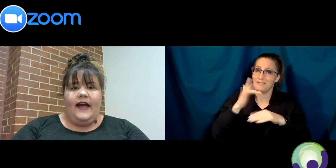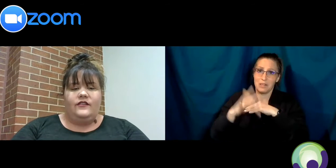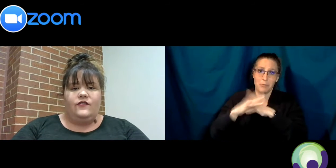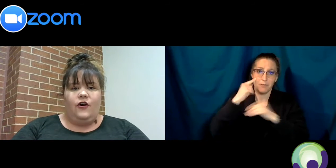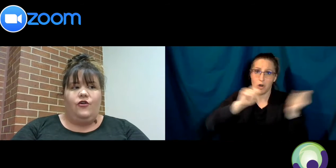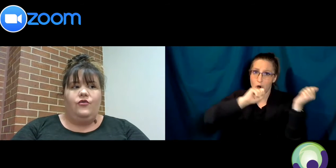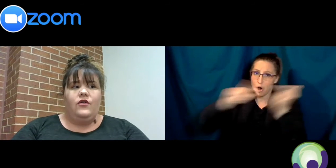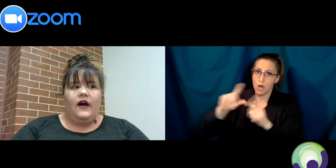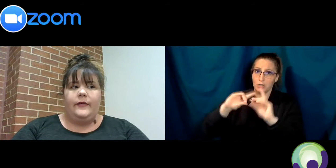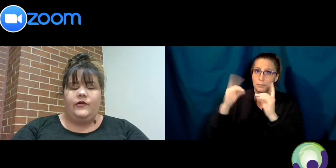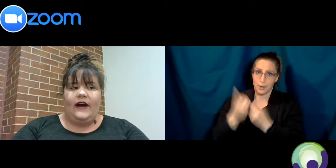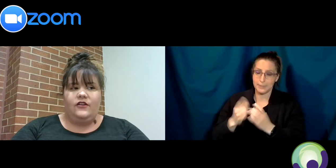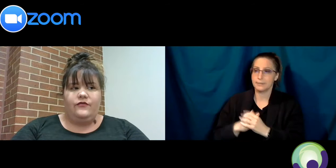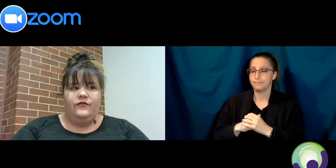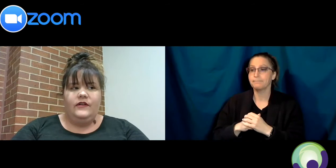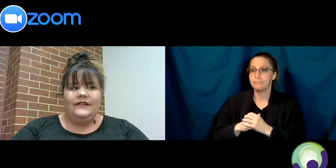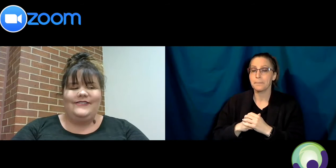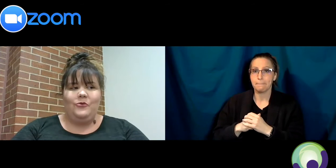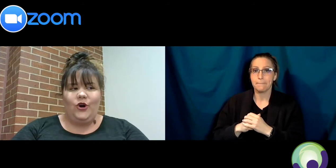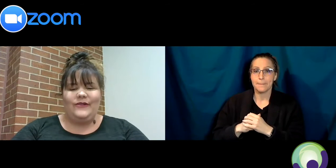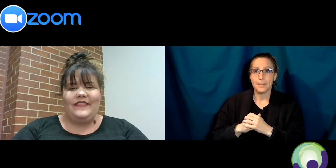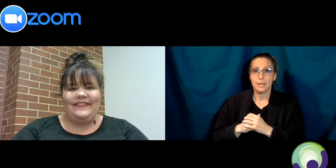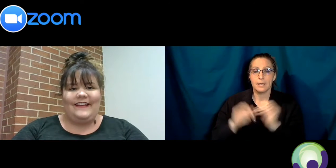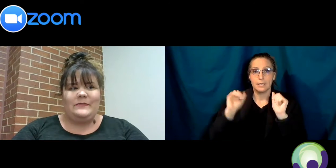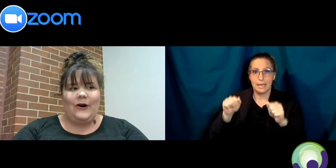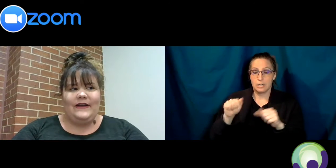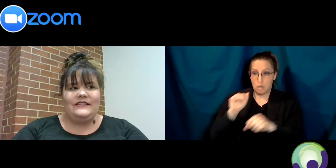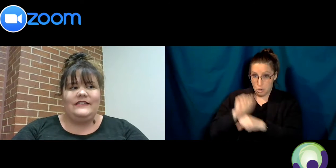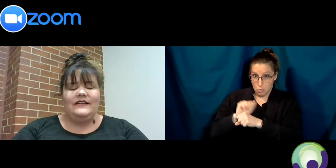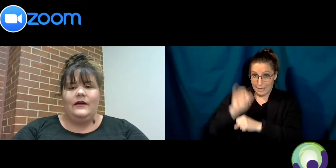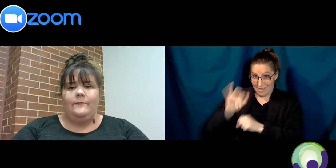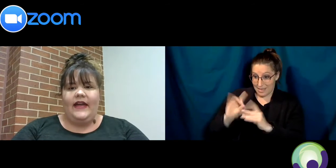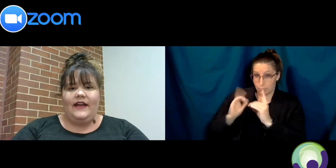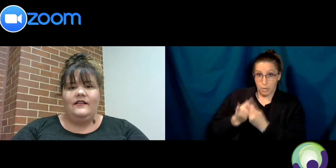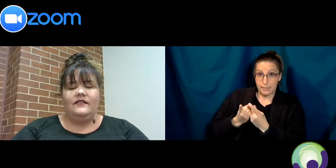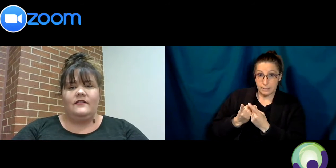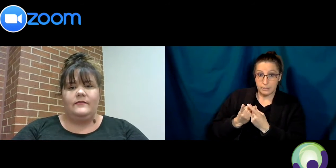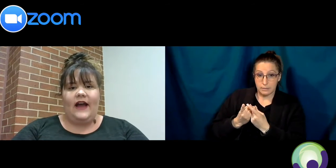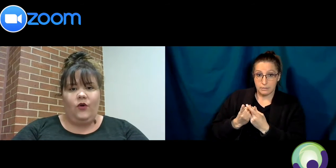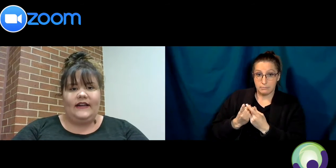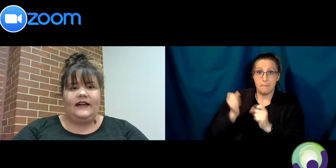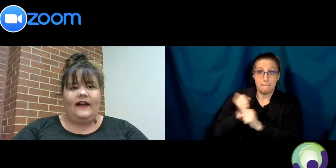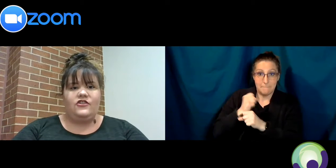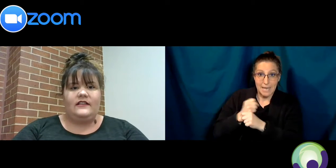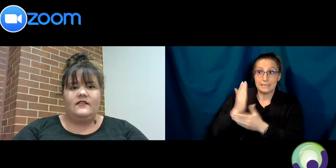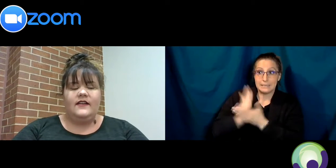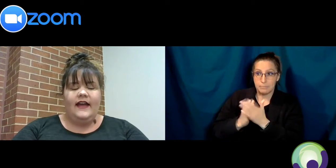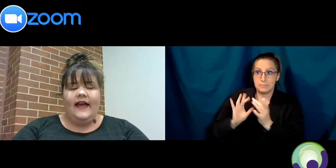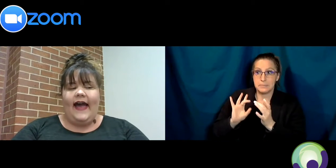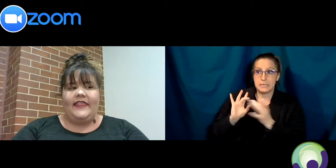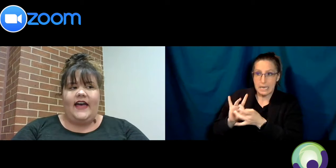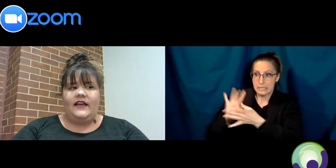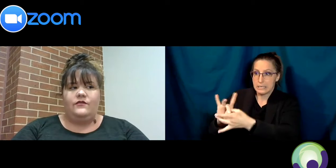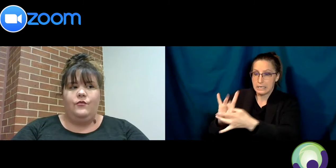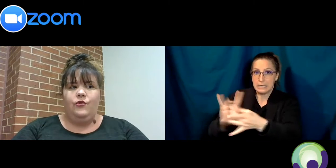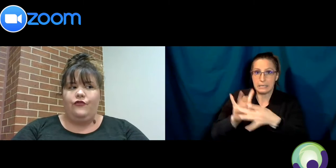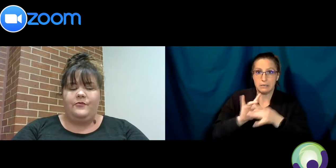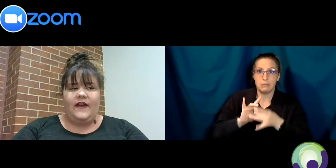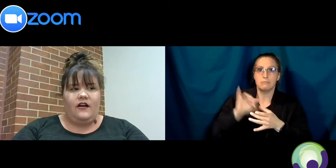and so you work within that department, make some networking connections and then move from there.